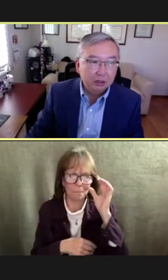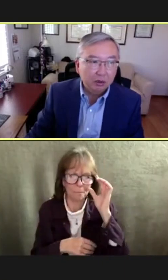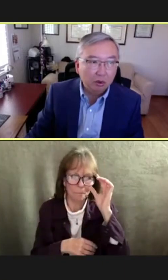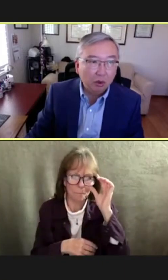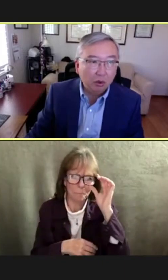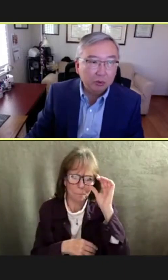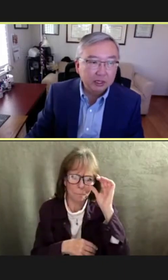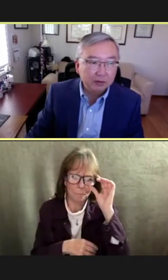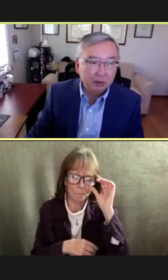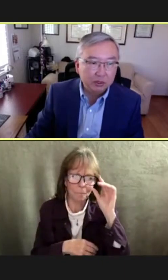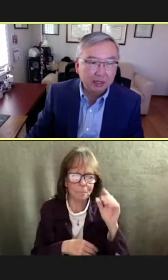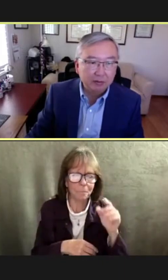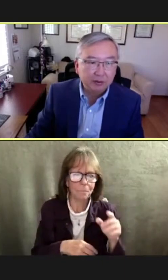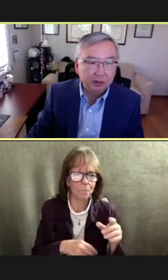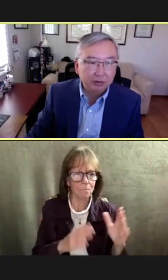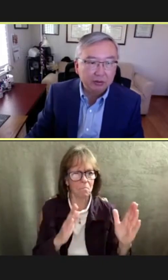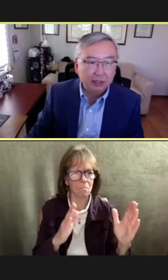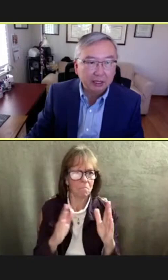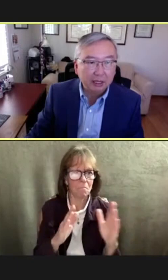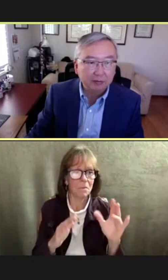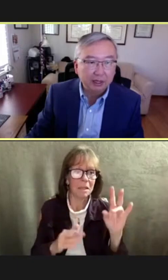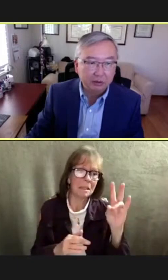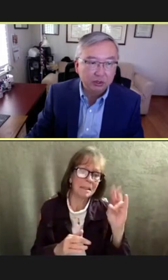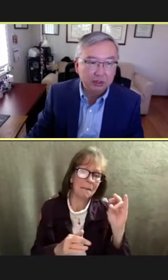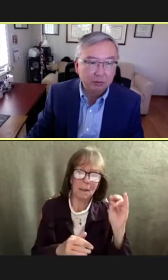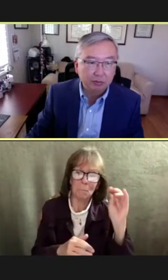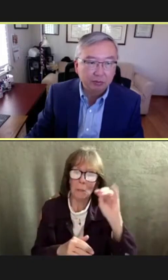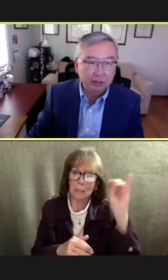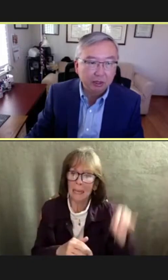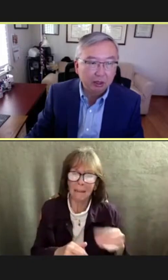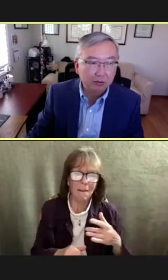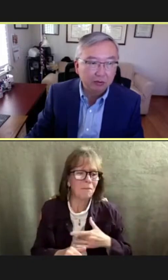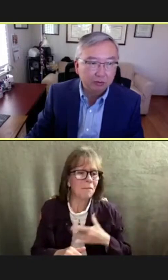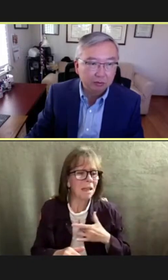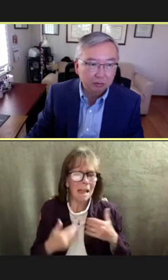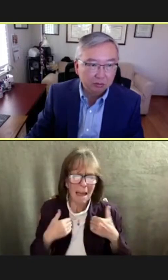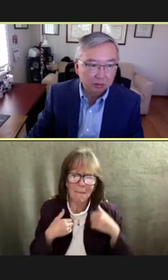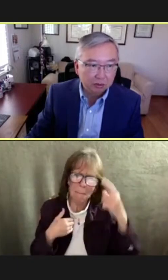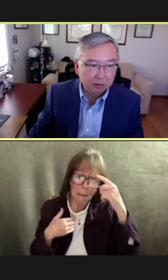So almost 70% feel they have untreated mental health